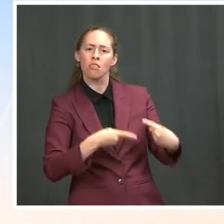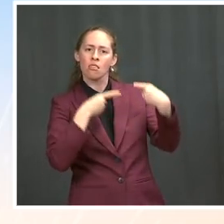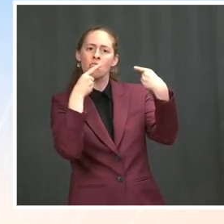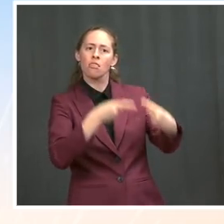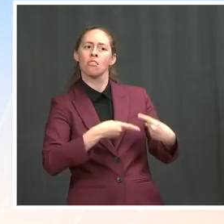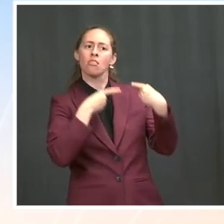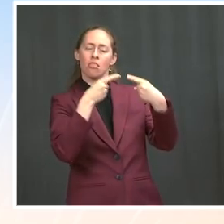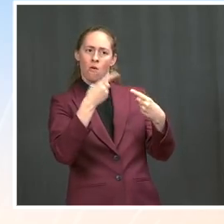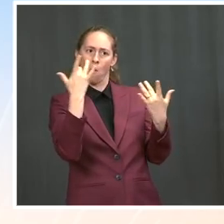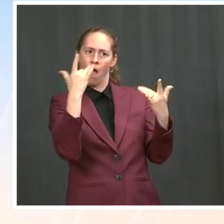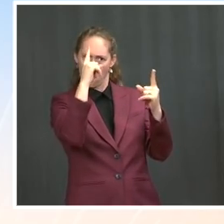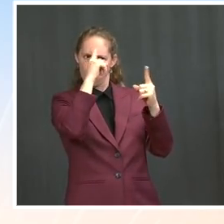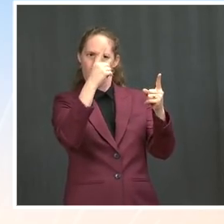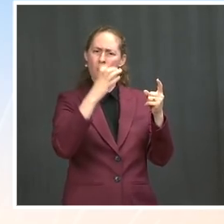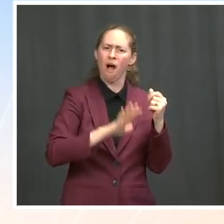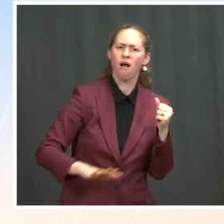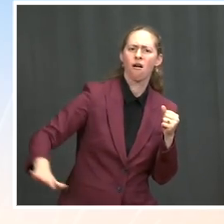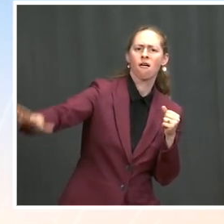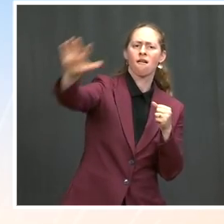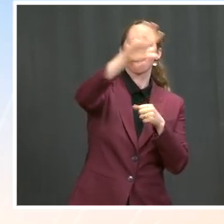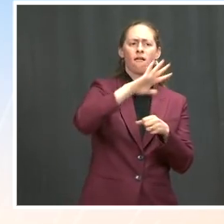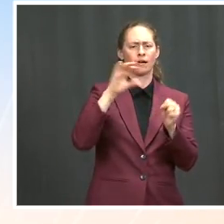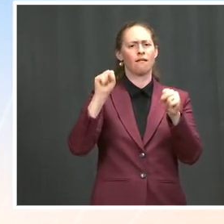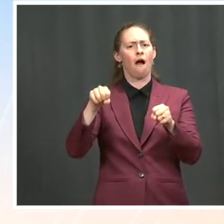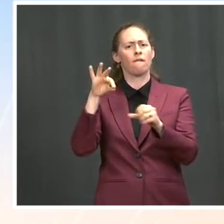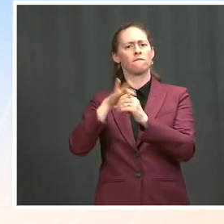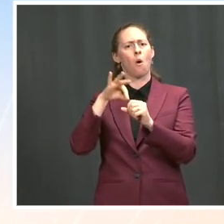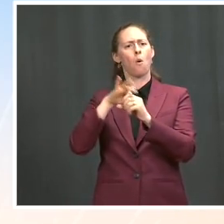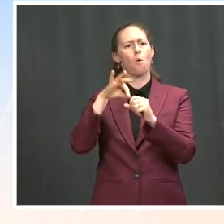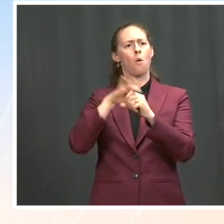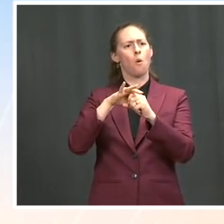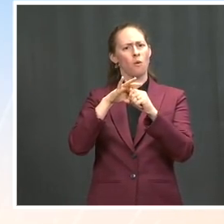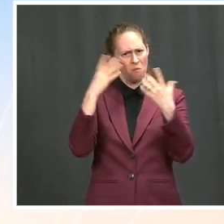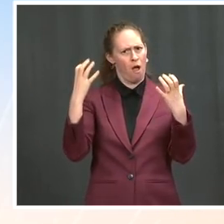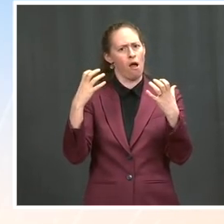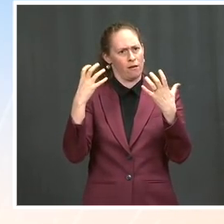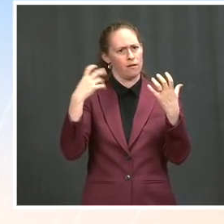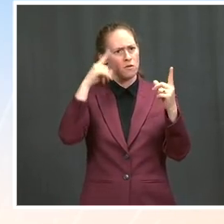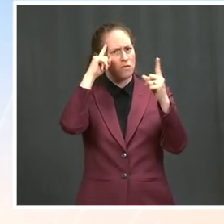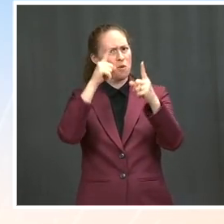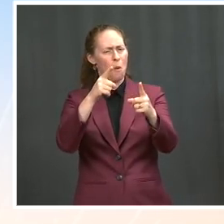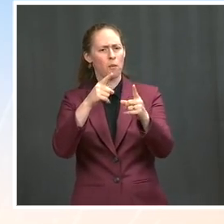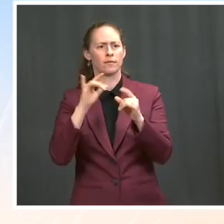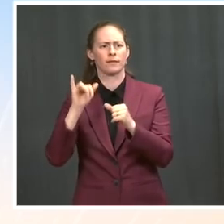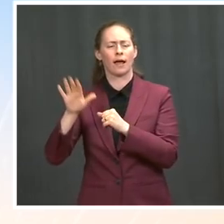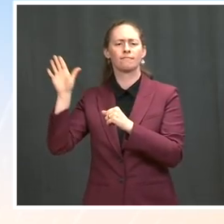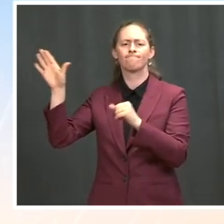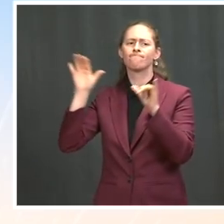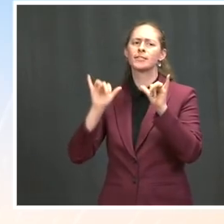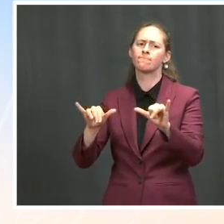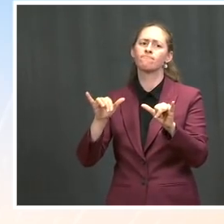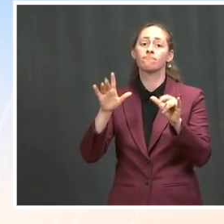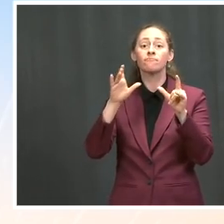And our effort, the President's effort to continue that fight doesn't stop tomorrow at all.